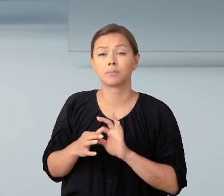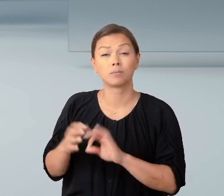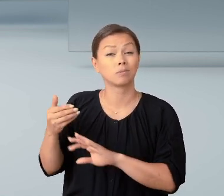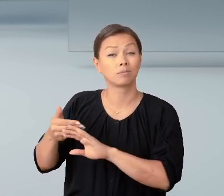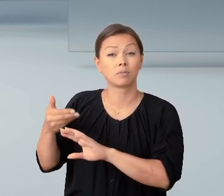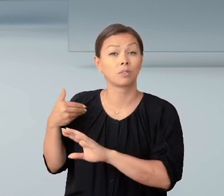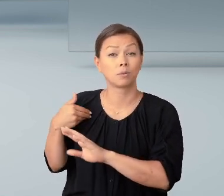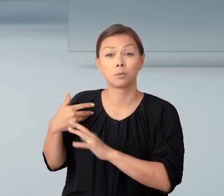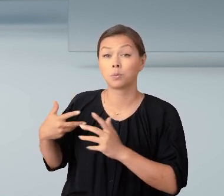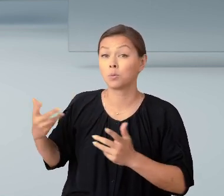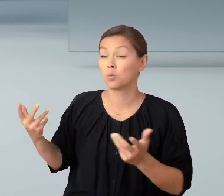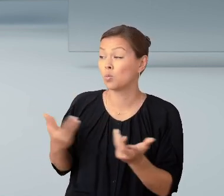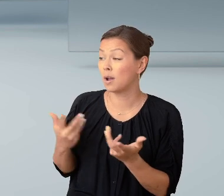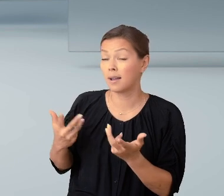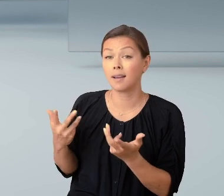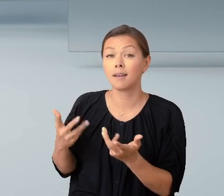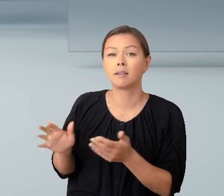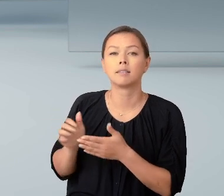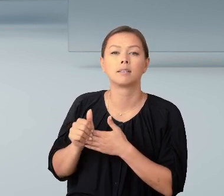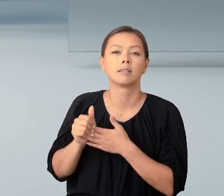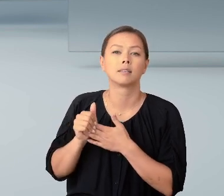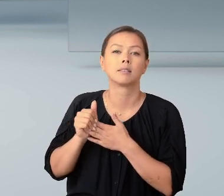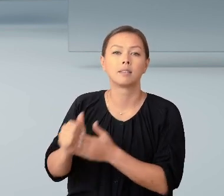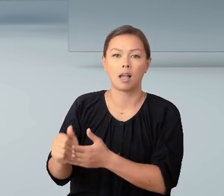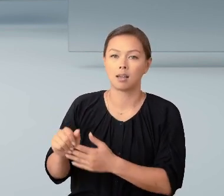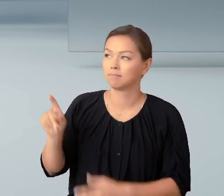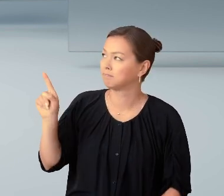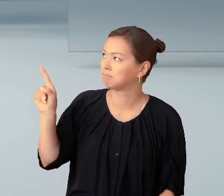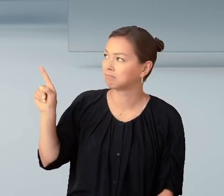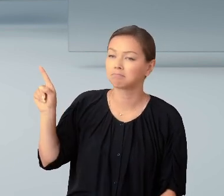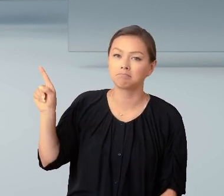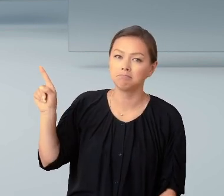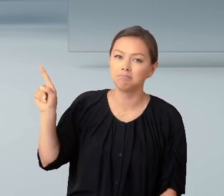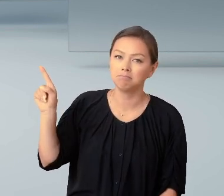I click on the prompting guide here, Copy Line Items From The